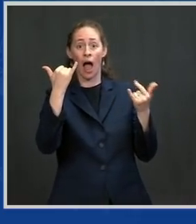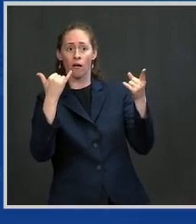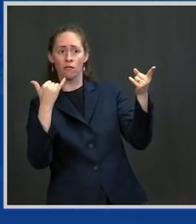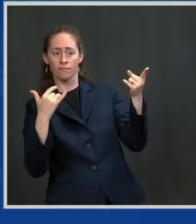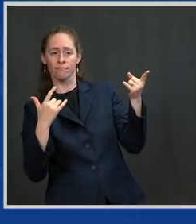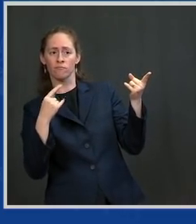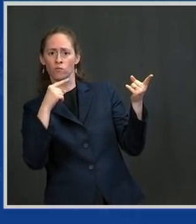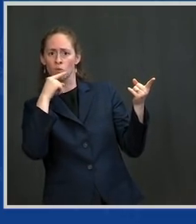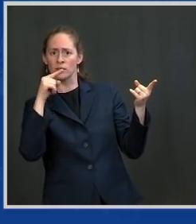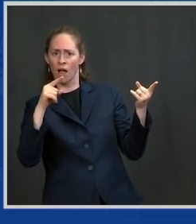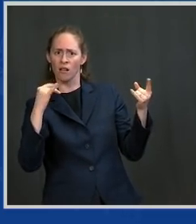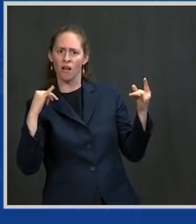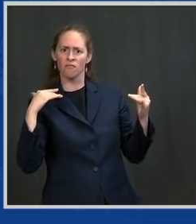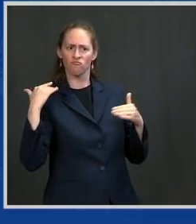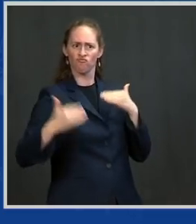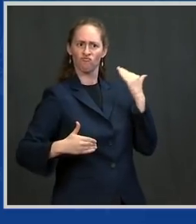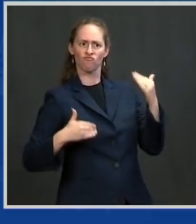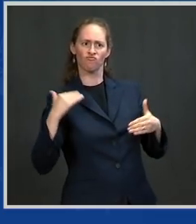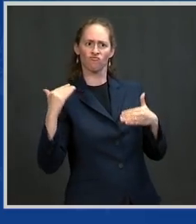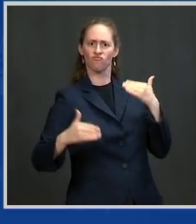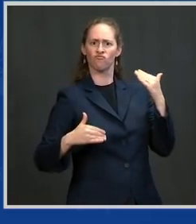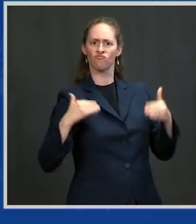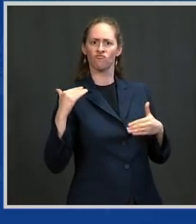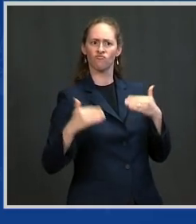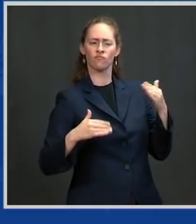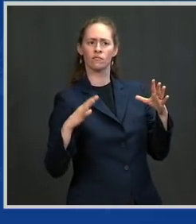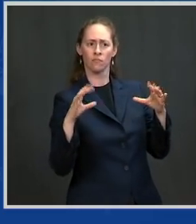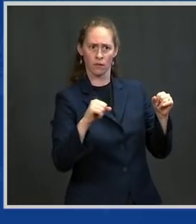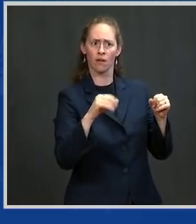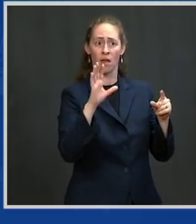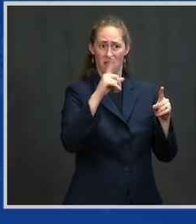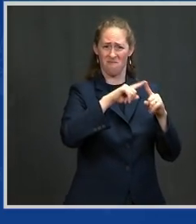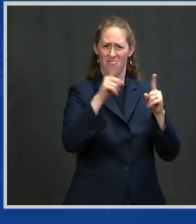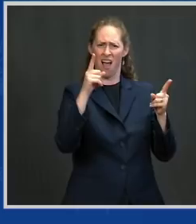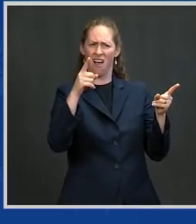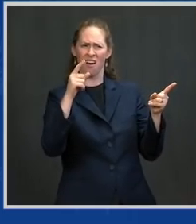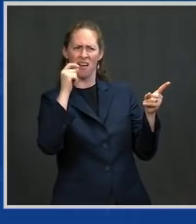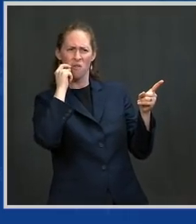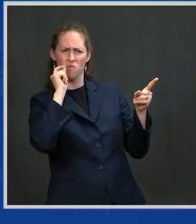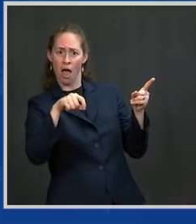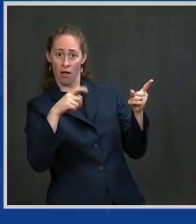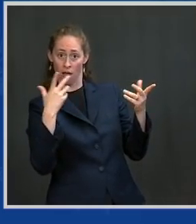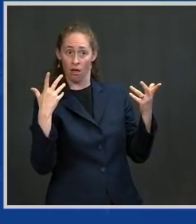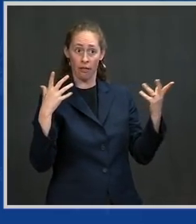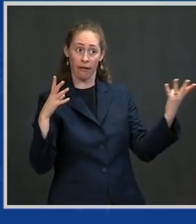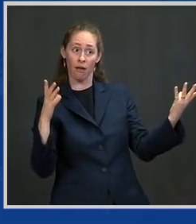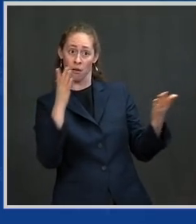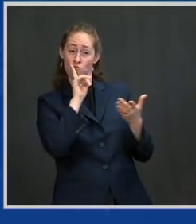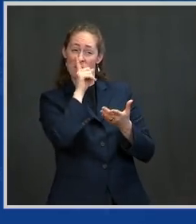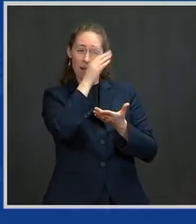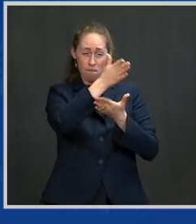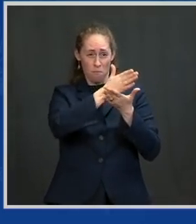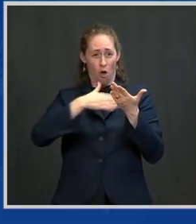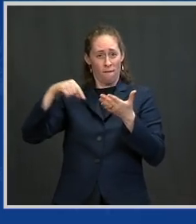NATO, given that being in NATO would mean the U.S. and NATO having to defend Ukrainians against Russia? Thank you.